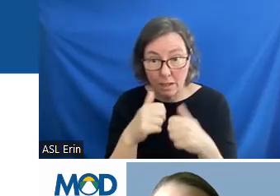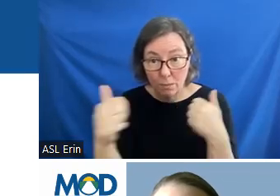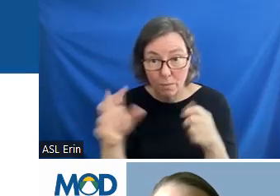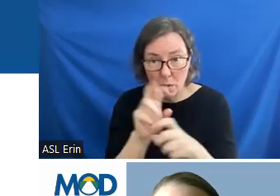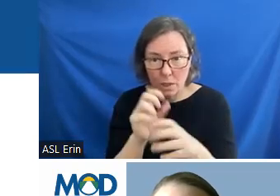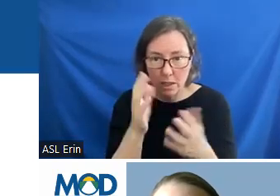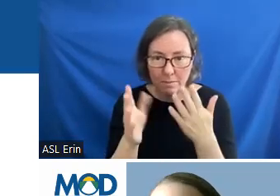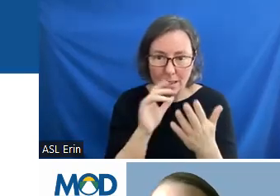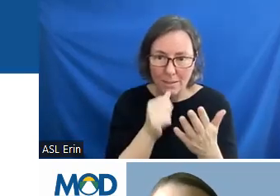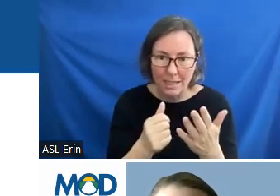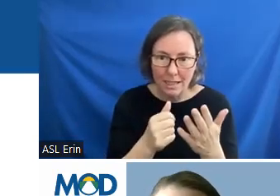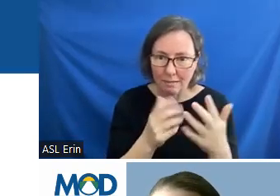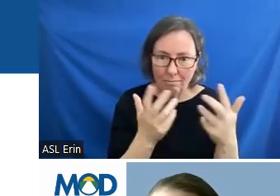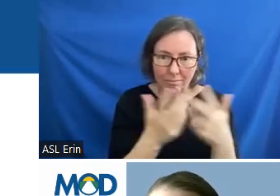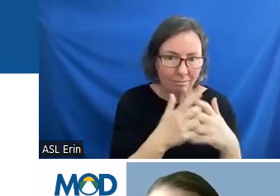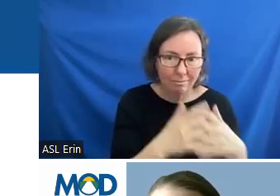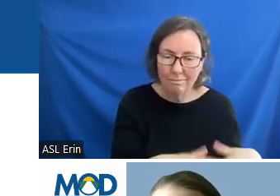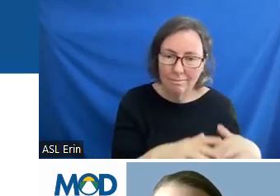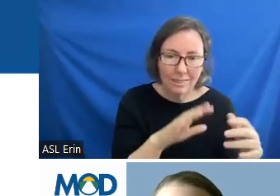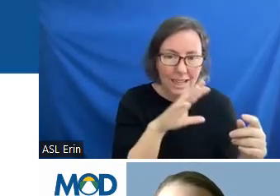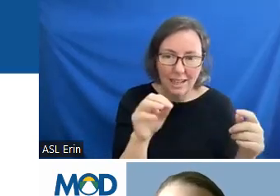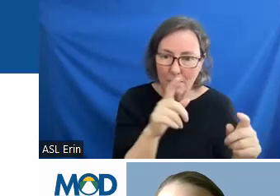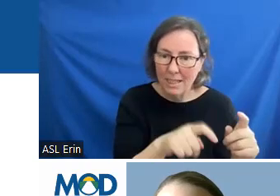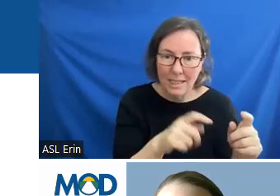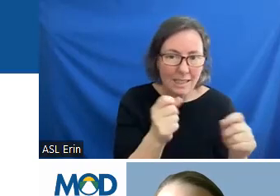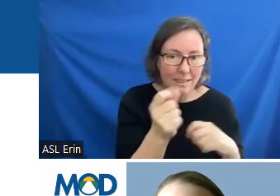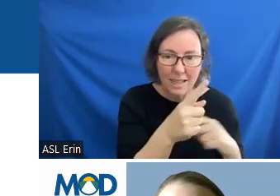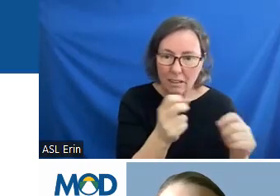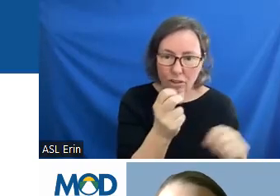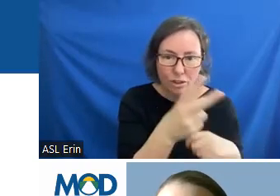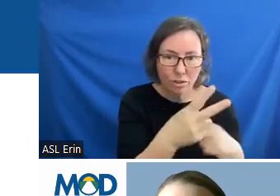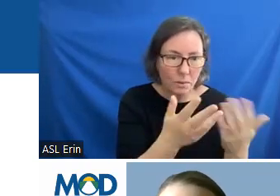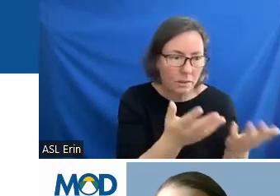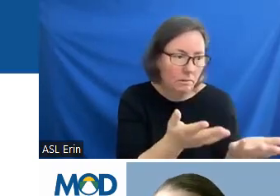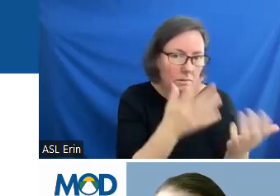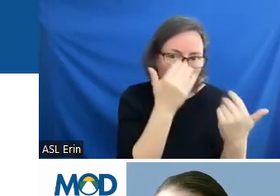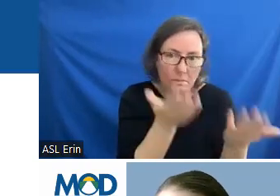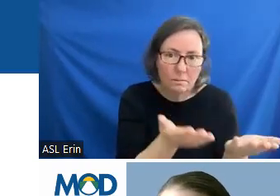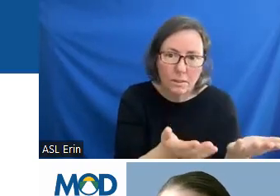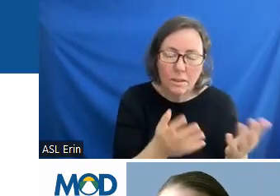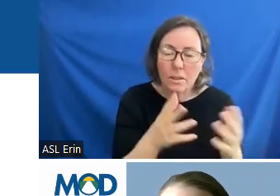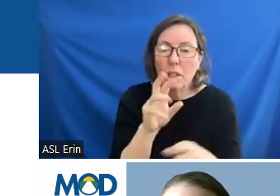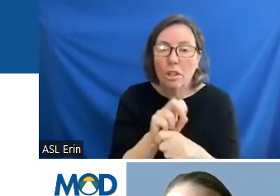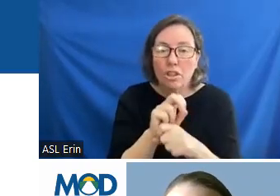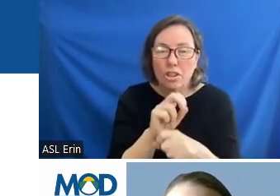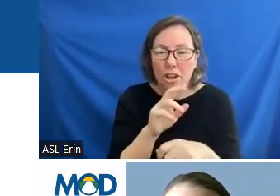if sort of the needs of the agency change; the nature of the job is changing.